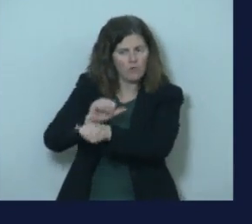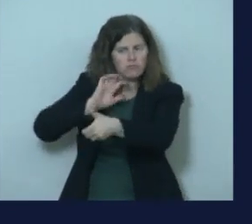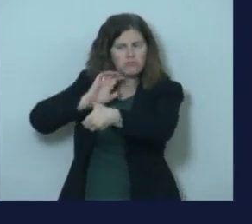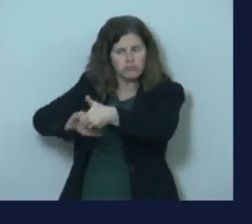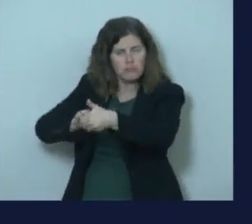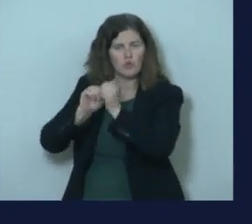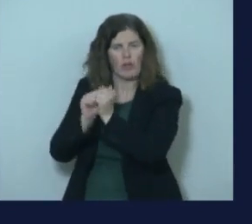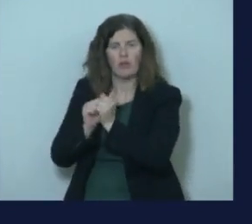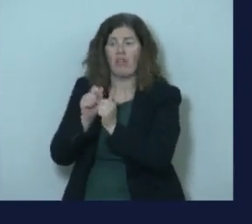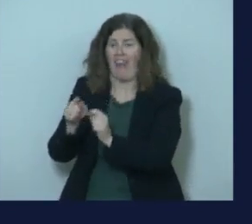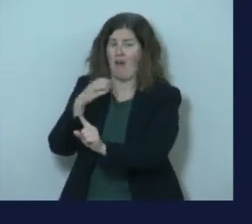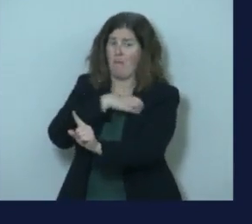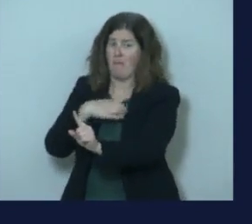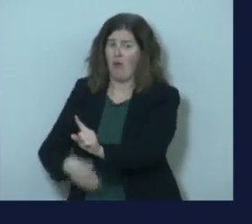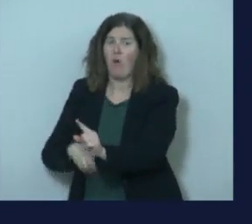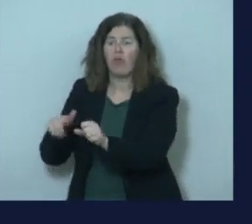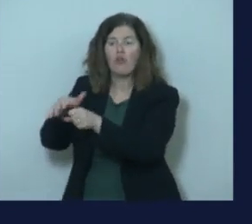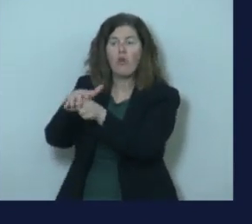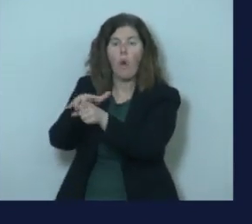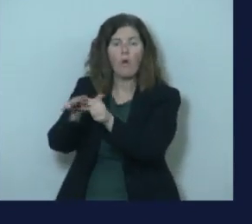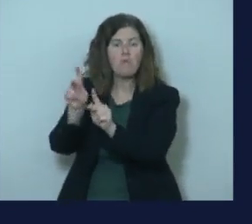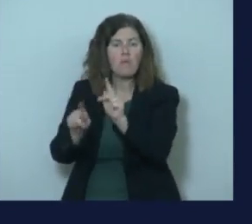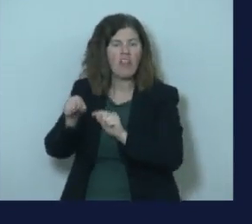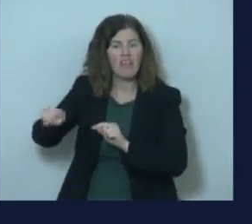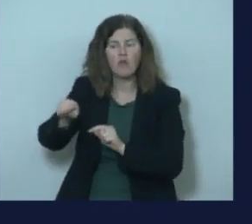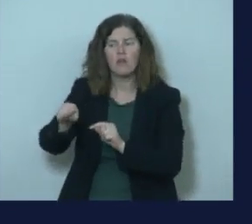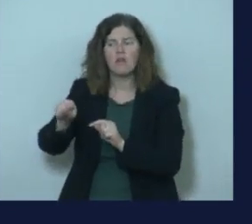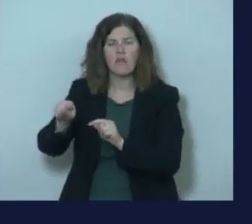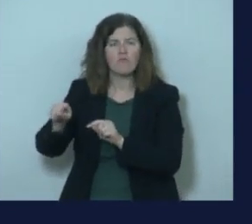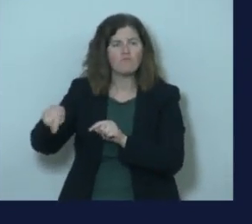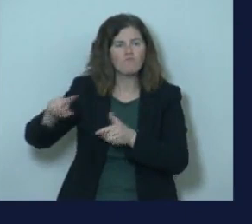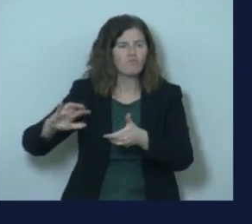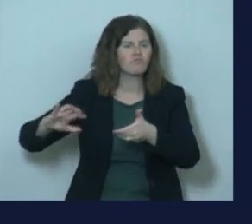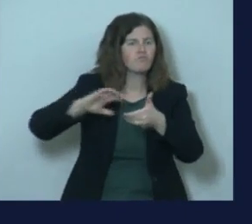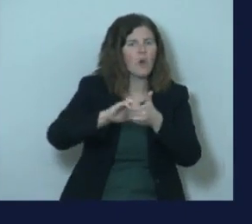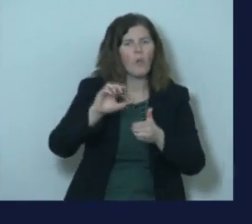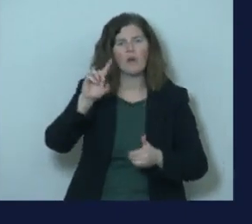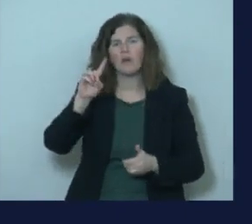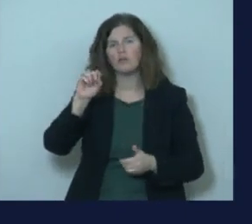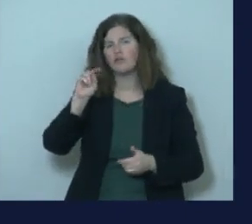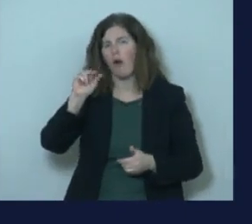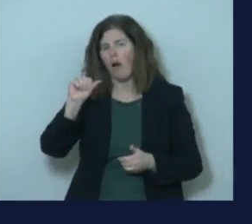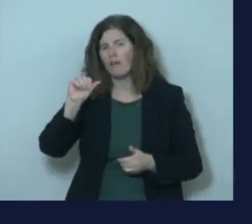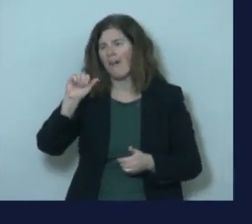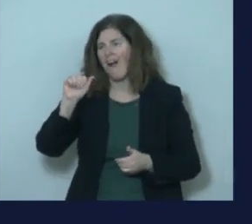WE’RE NOT PICKING ON EL PASO. THE MAYOR OF EL PASO AND I HAVE BEEN IN CONTACT WITH EACH OTHER.